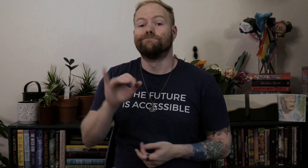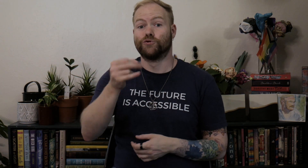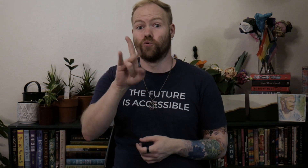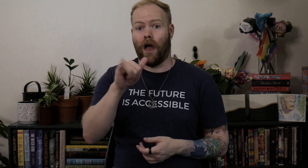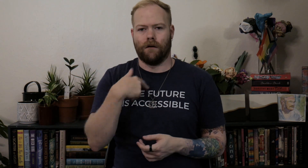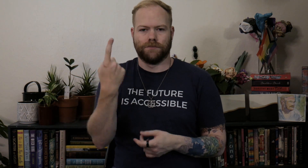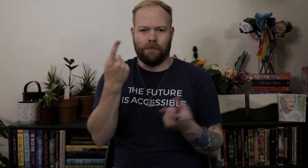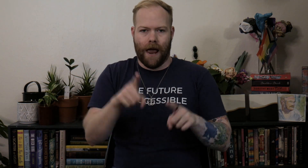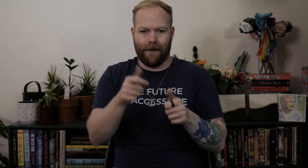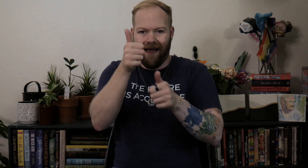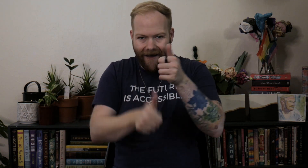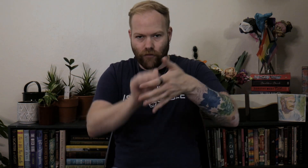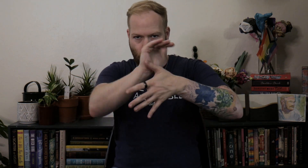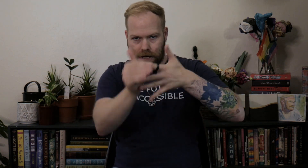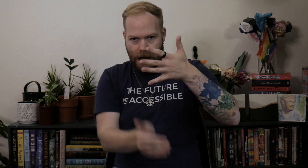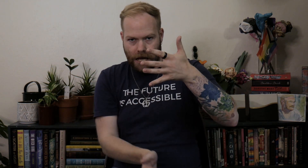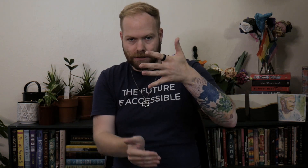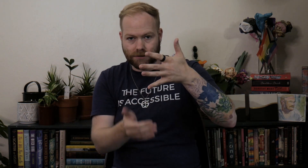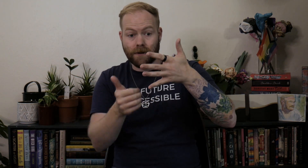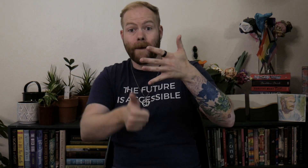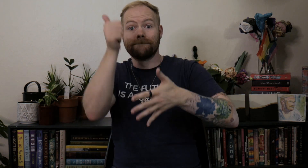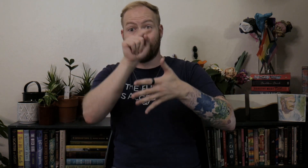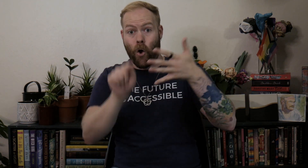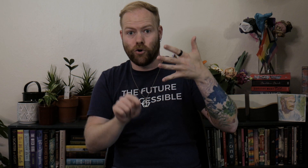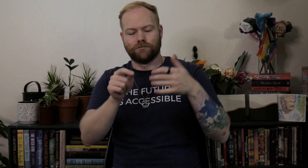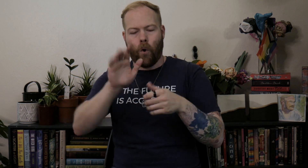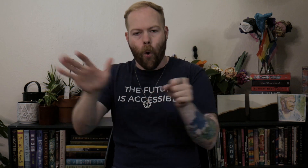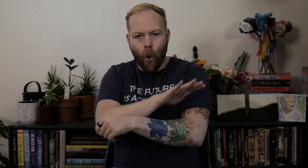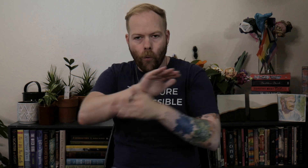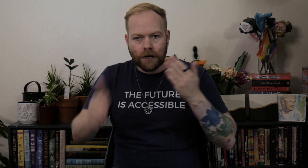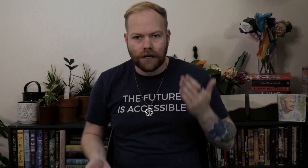In July, I had something happening every weekend, and most of it was the whole weekend!